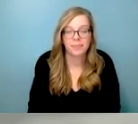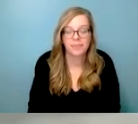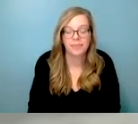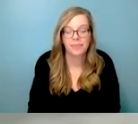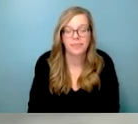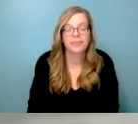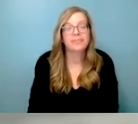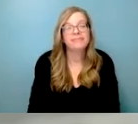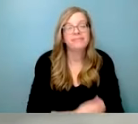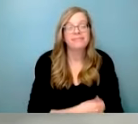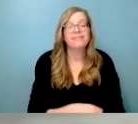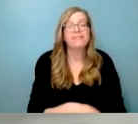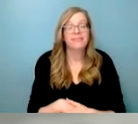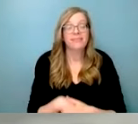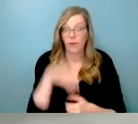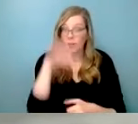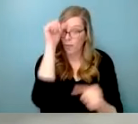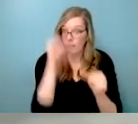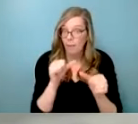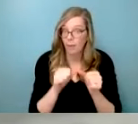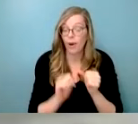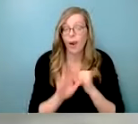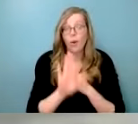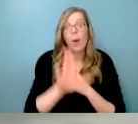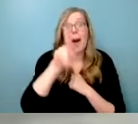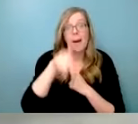remember submit your updated accessibility plan